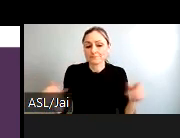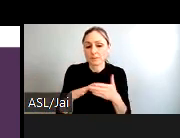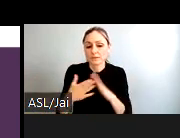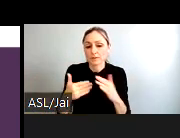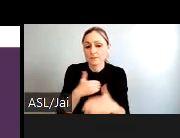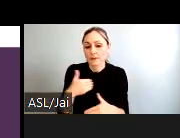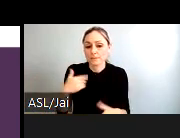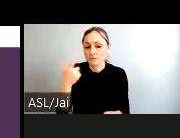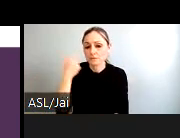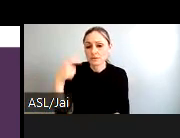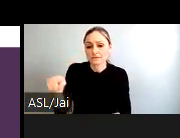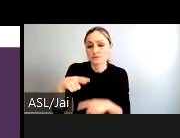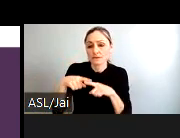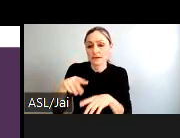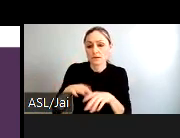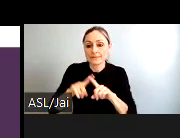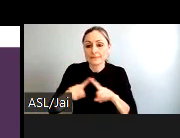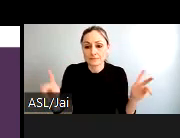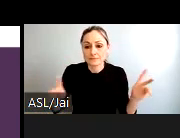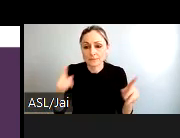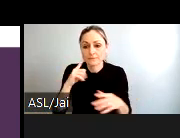they are relying on different people for care and they have different agreements with those people.